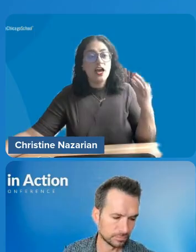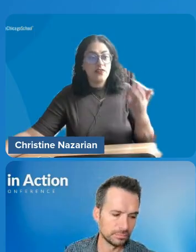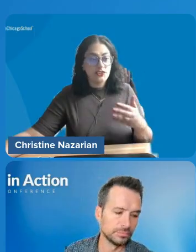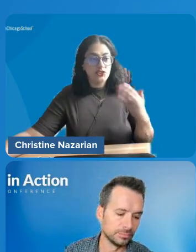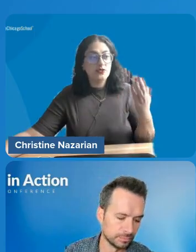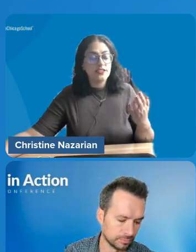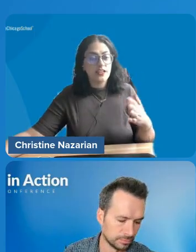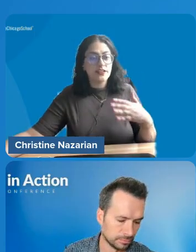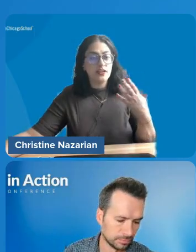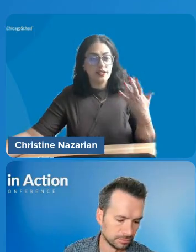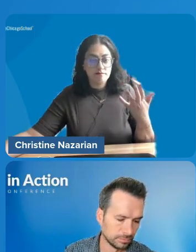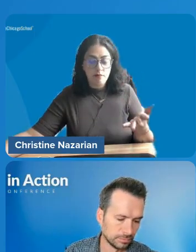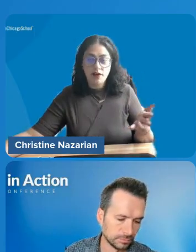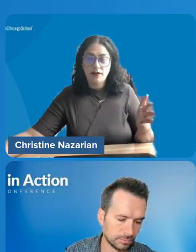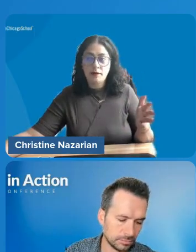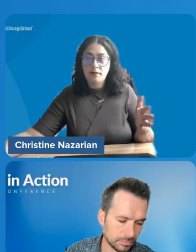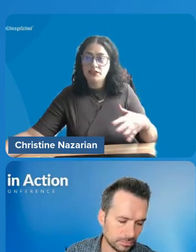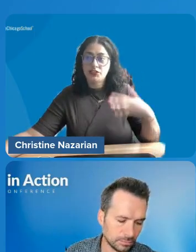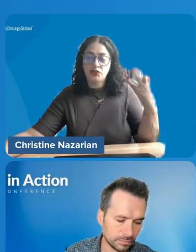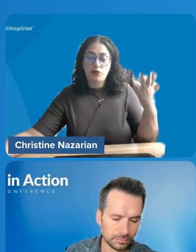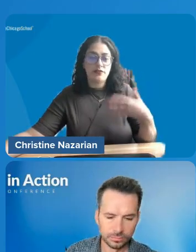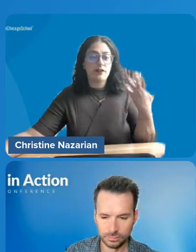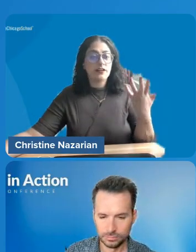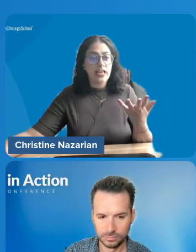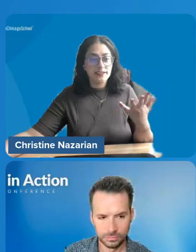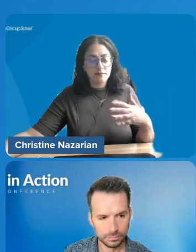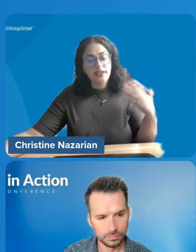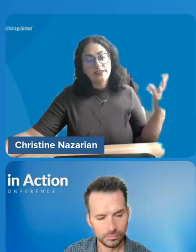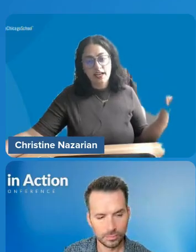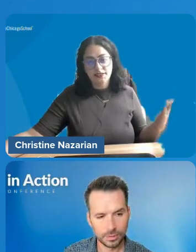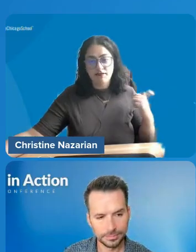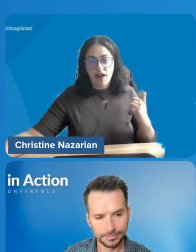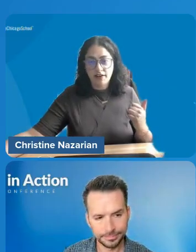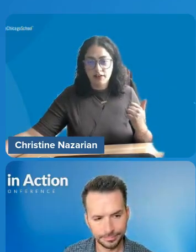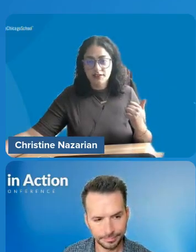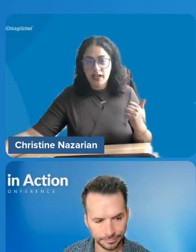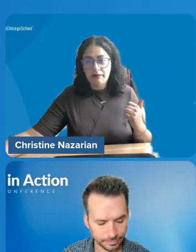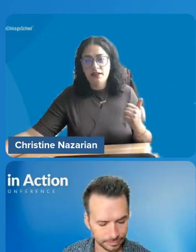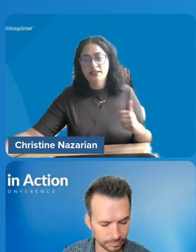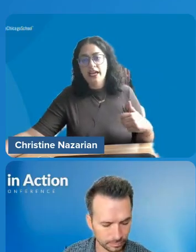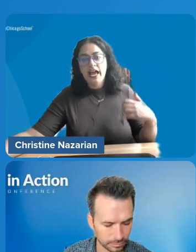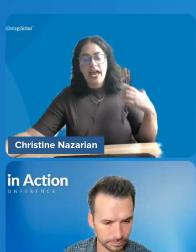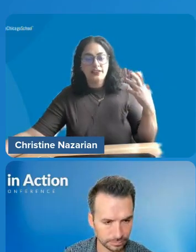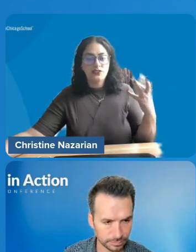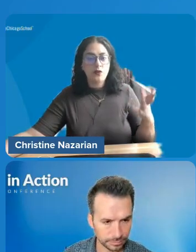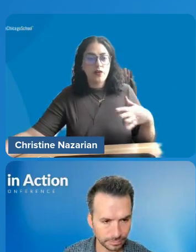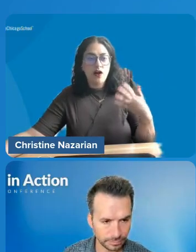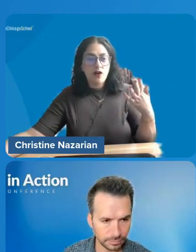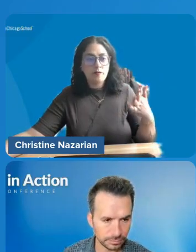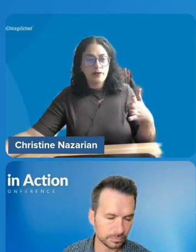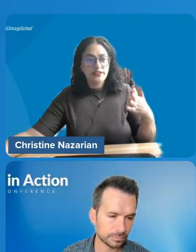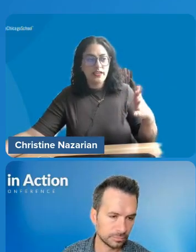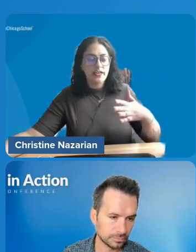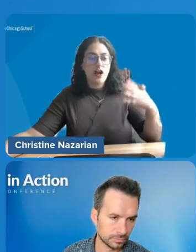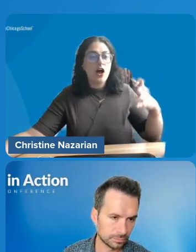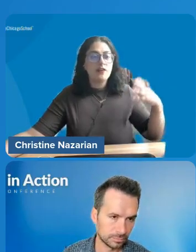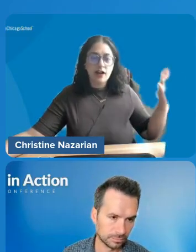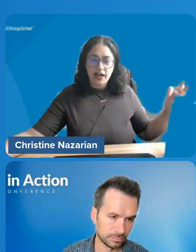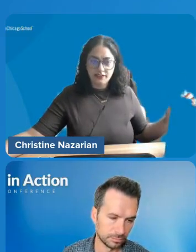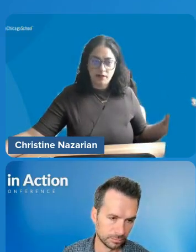They do conduct a mock therapy session with their classmates as a final assignment. And so we are building in other aspects